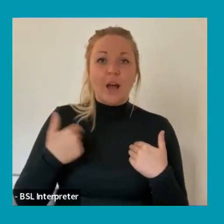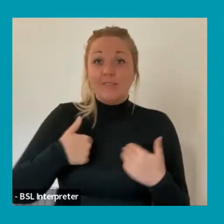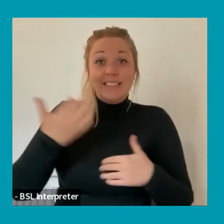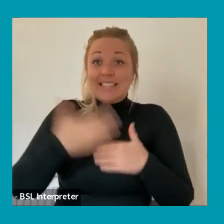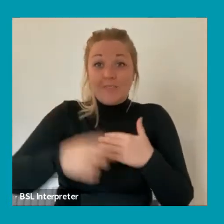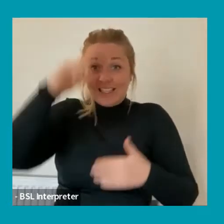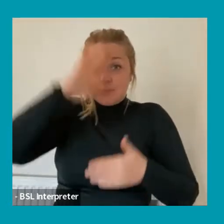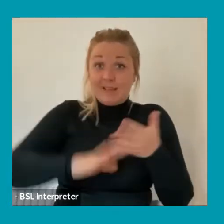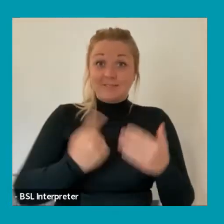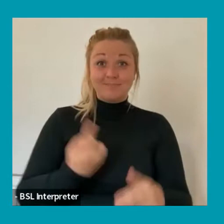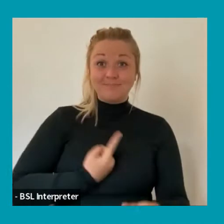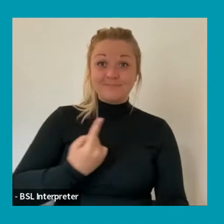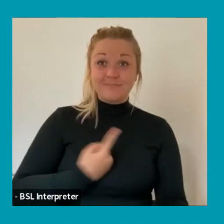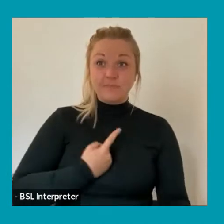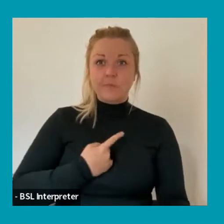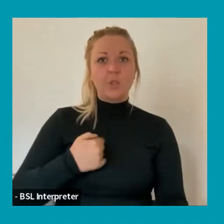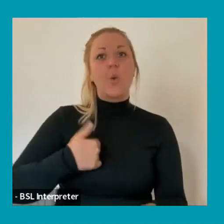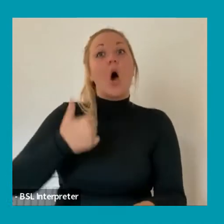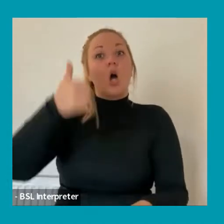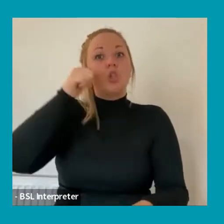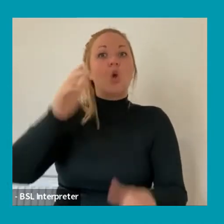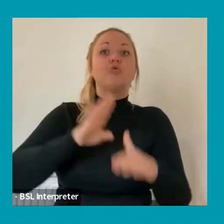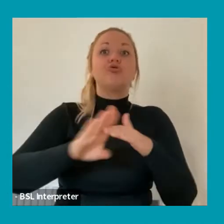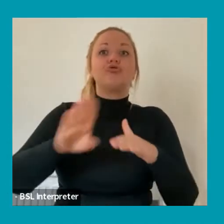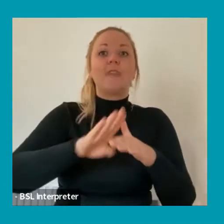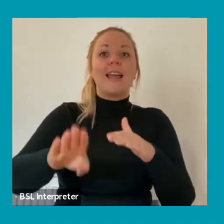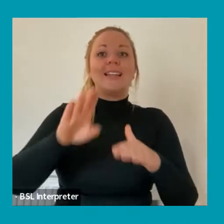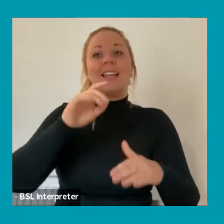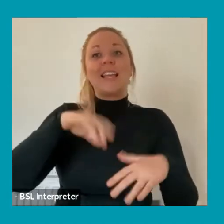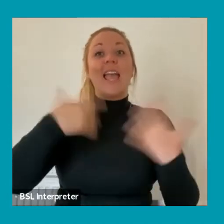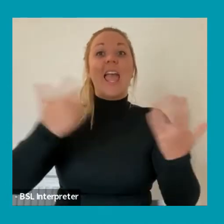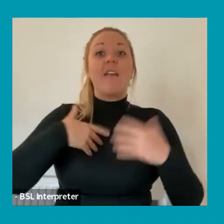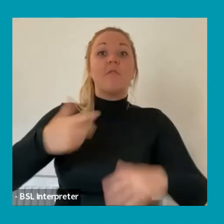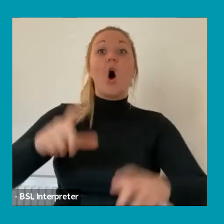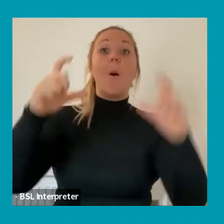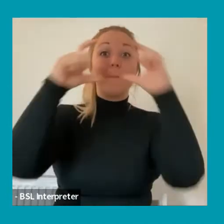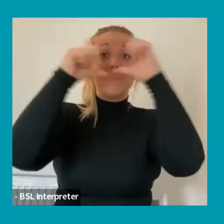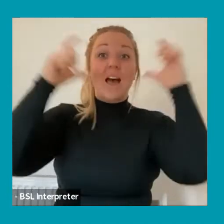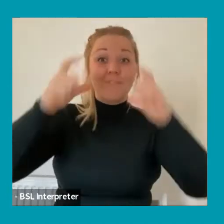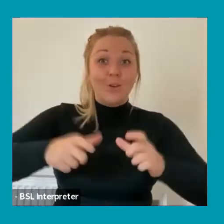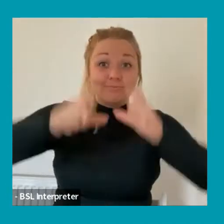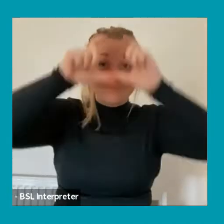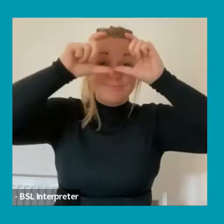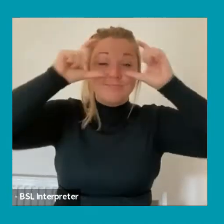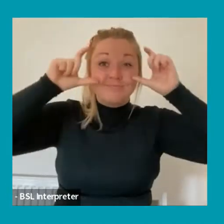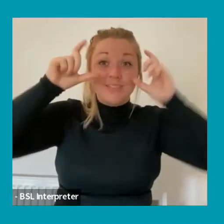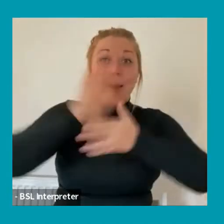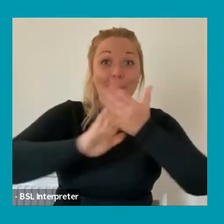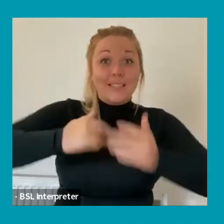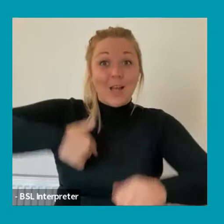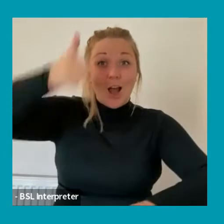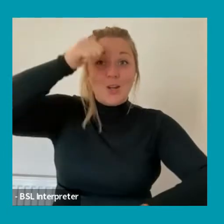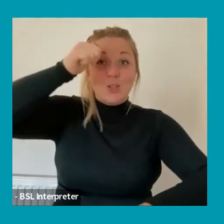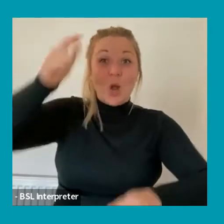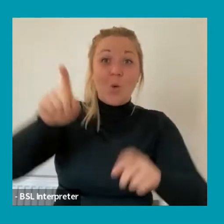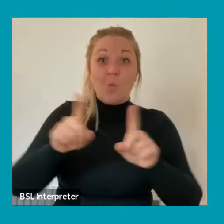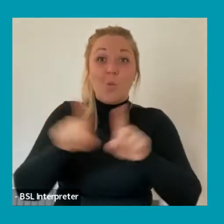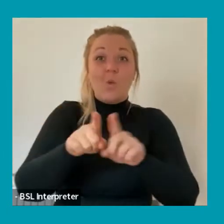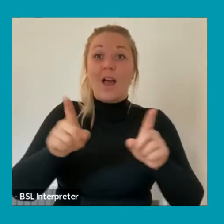Put this blind fold on. You'll immediately know what it is like to be blind, Ah, no, I won't I can take that blind fold off at any point.